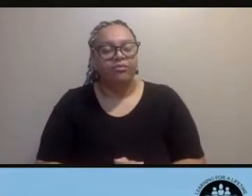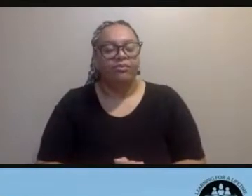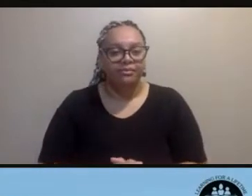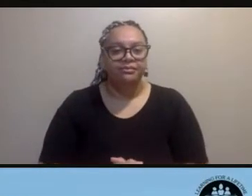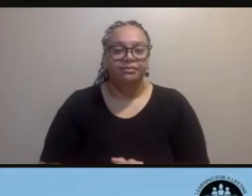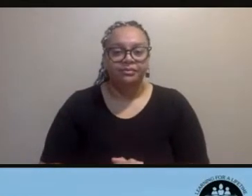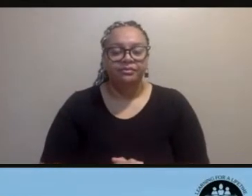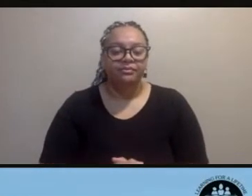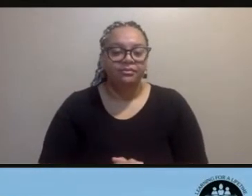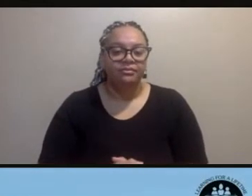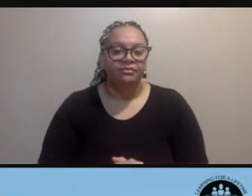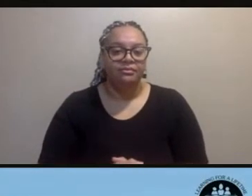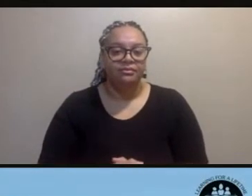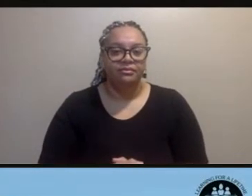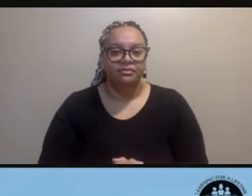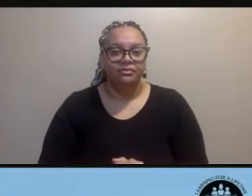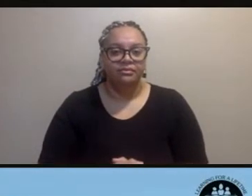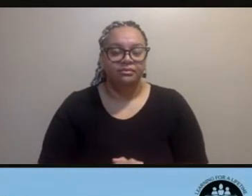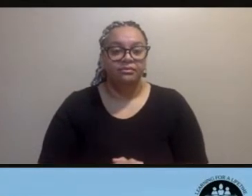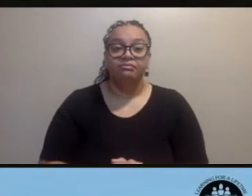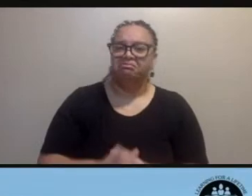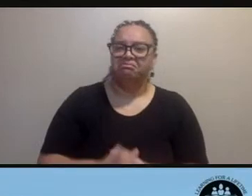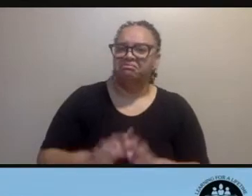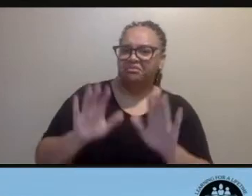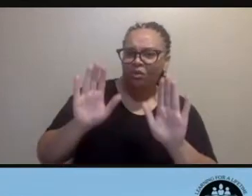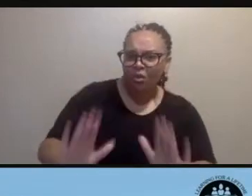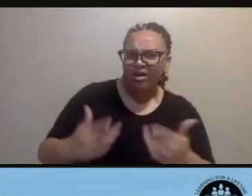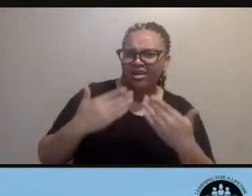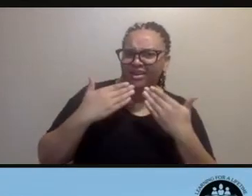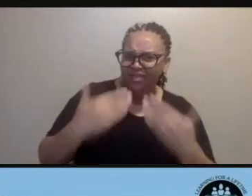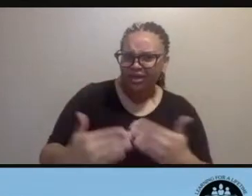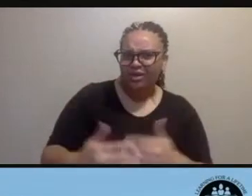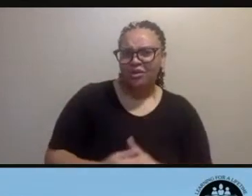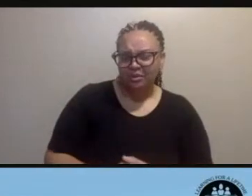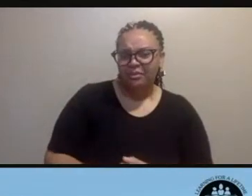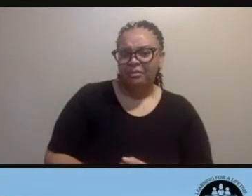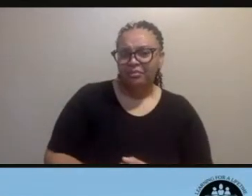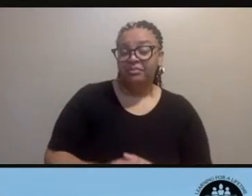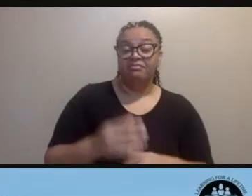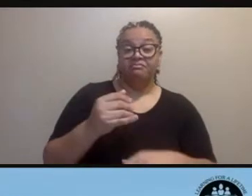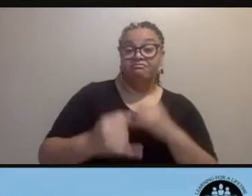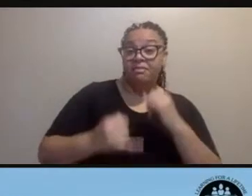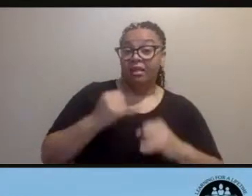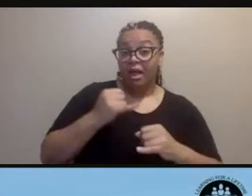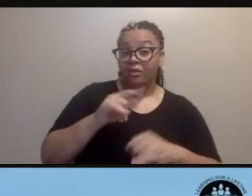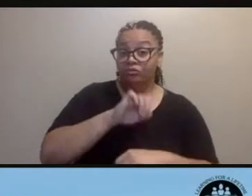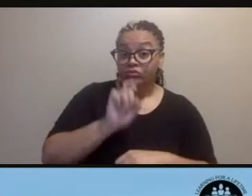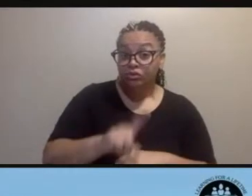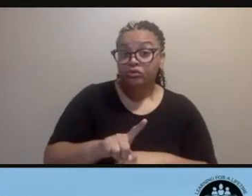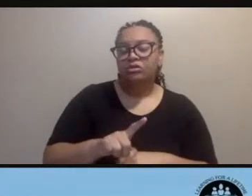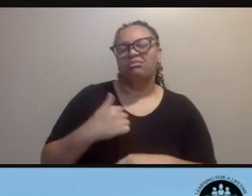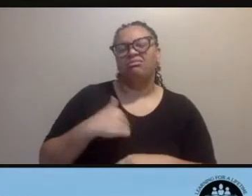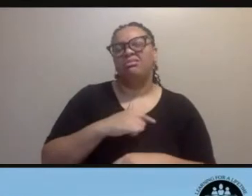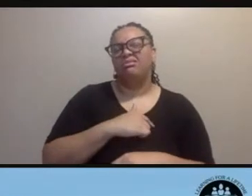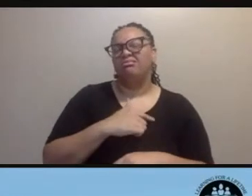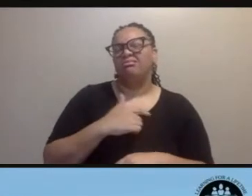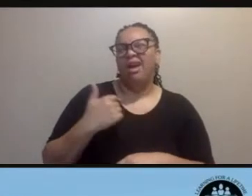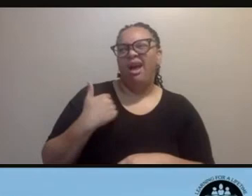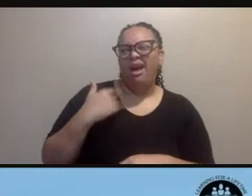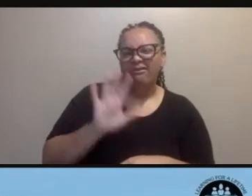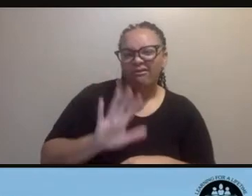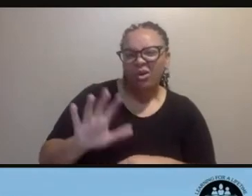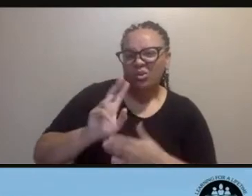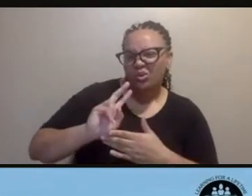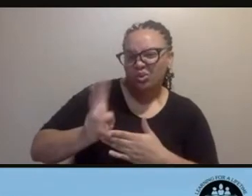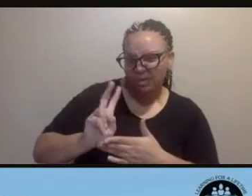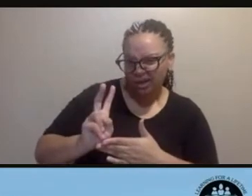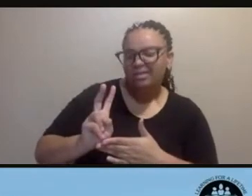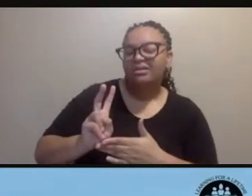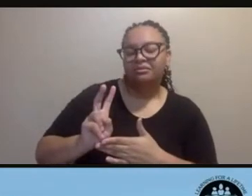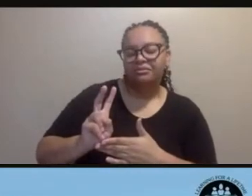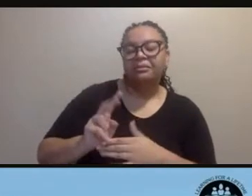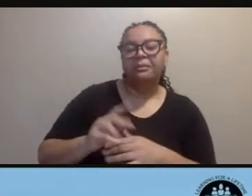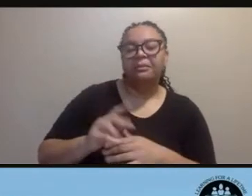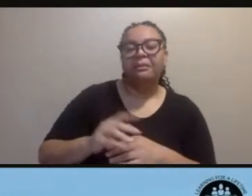HELP YOU GUIDE YOUR POLICY.